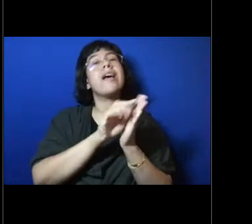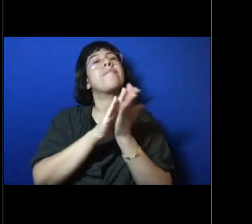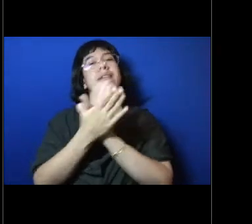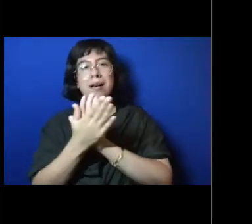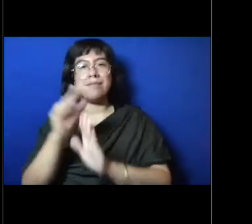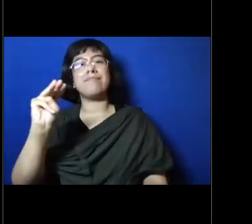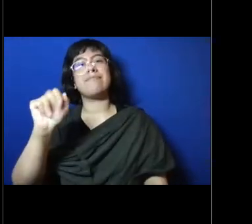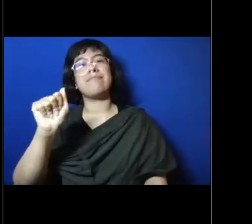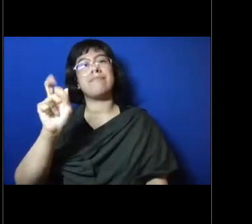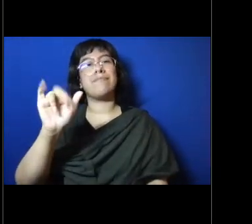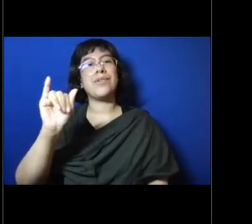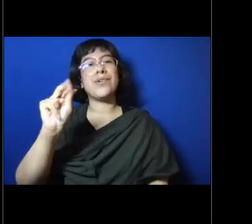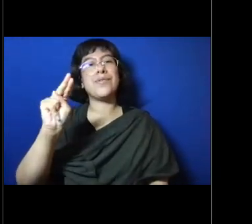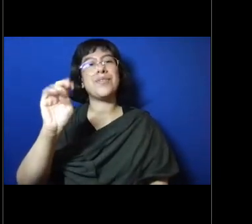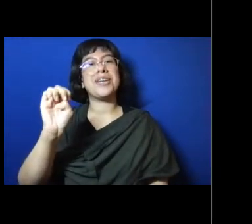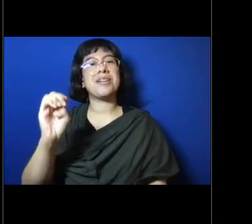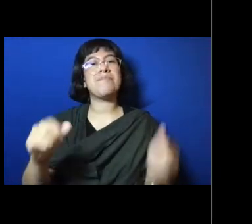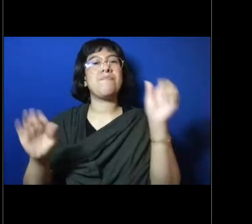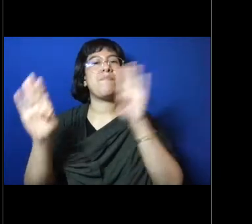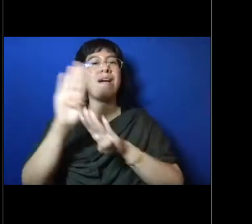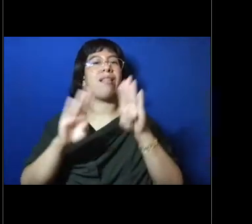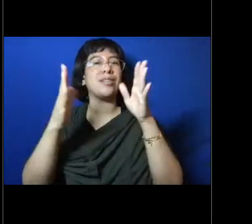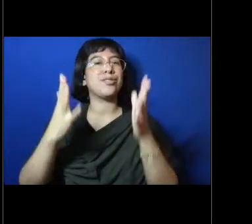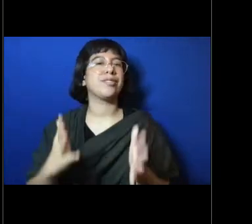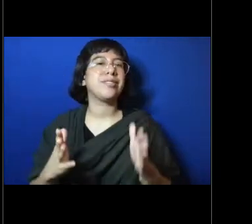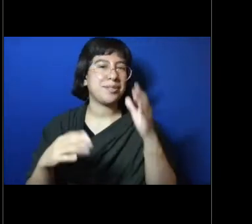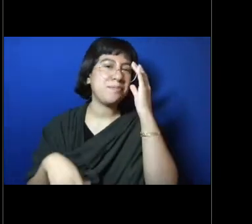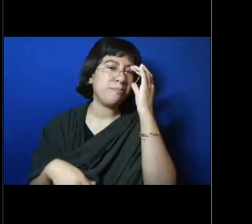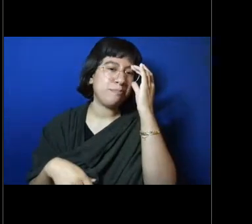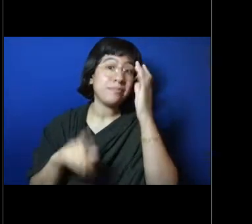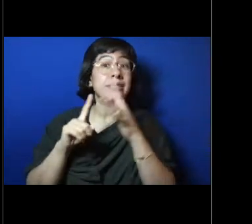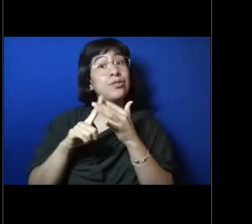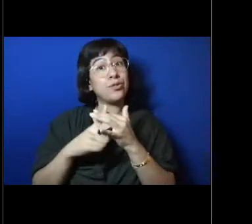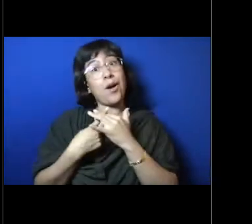So we're going to start sort of looking at my journey